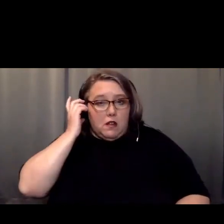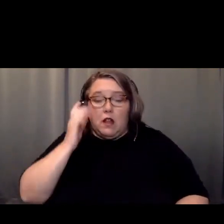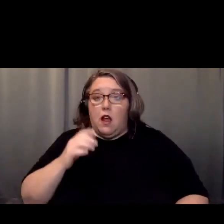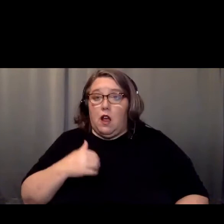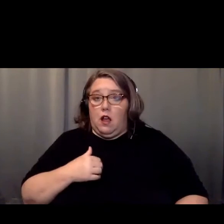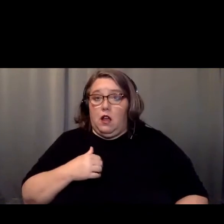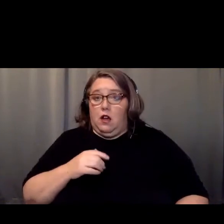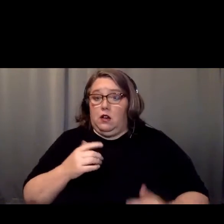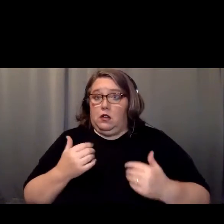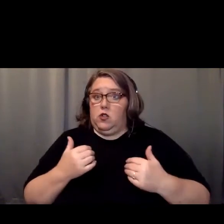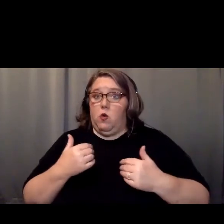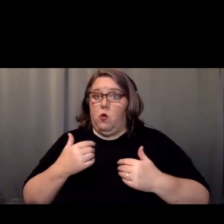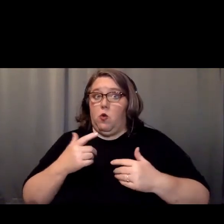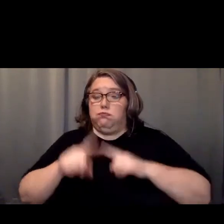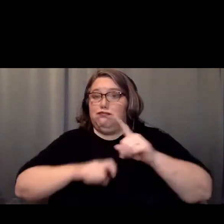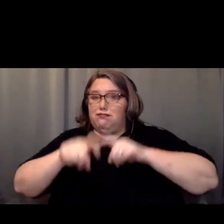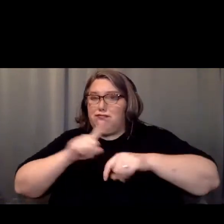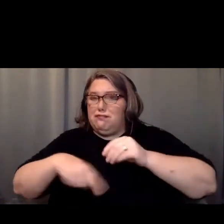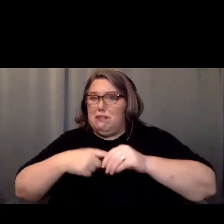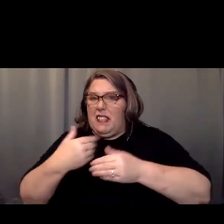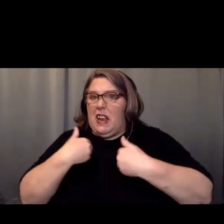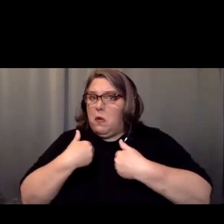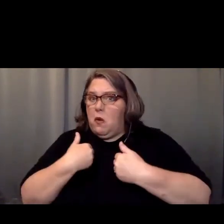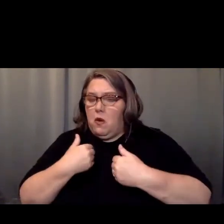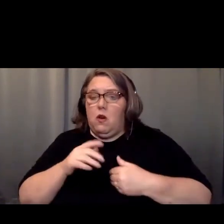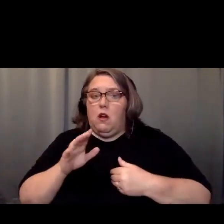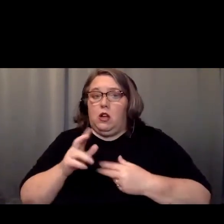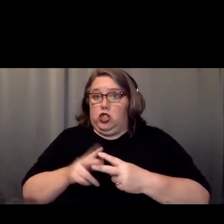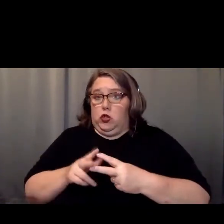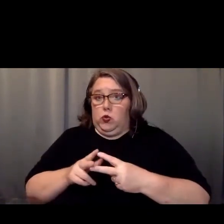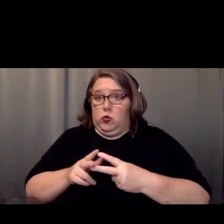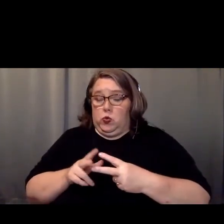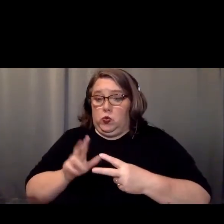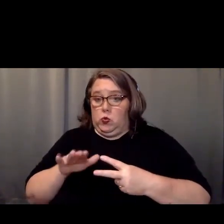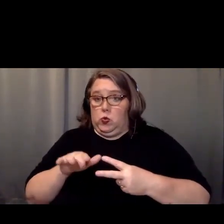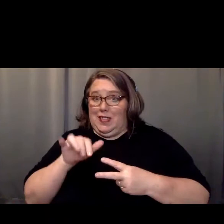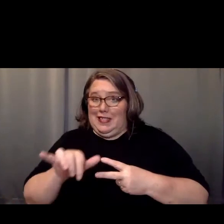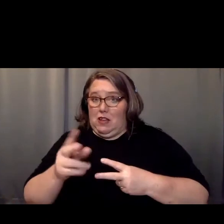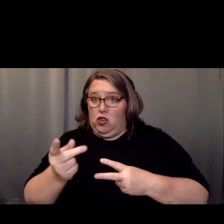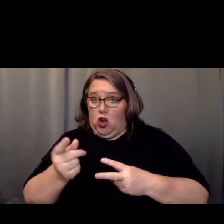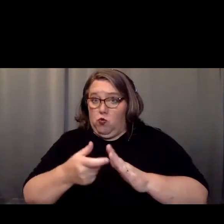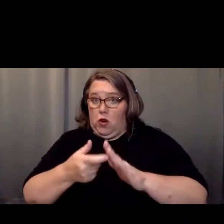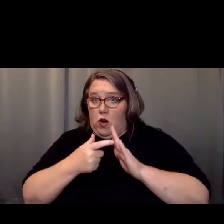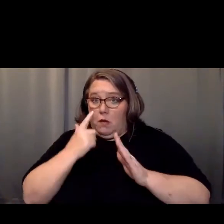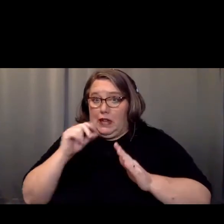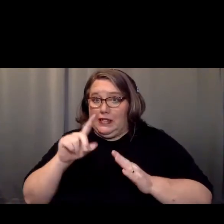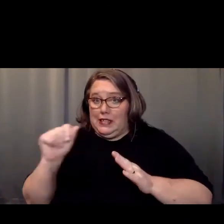about that animal is, is the dog or service animal required because of a disability